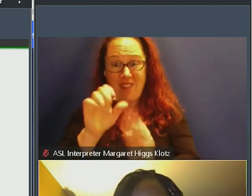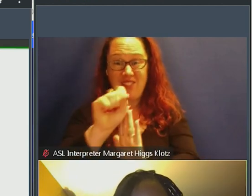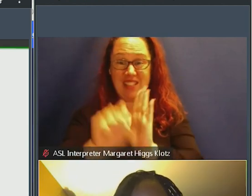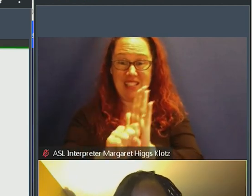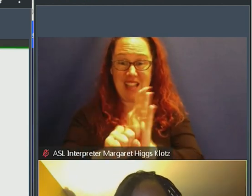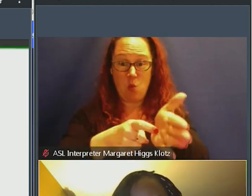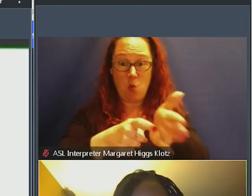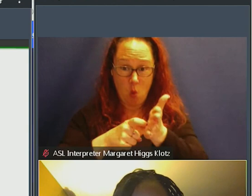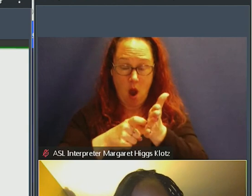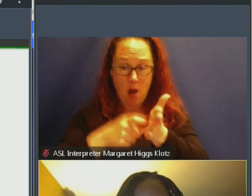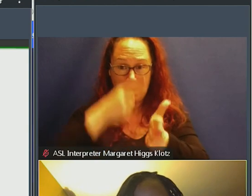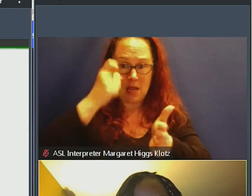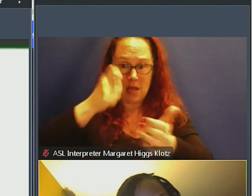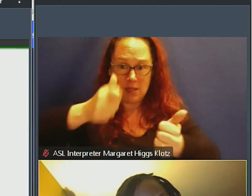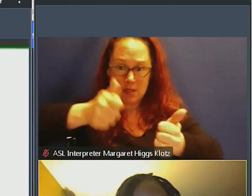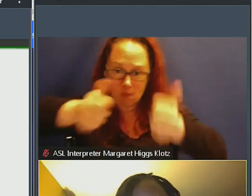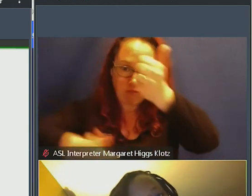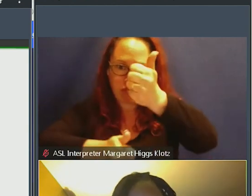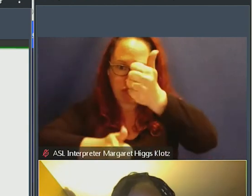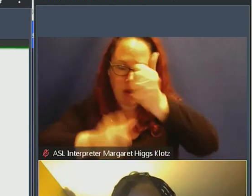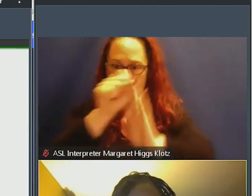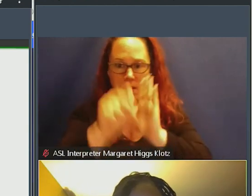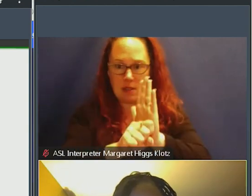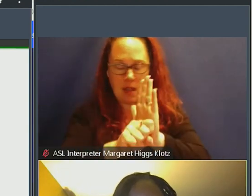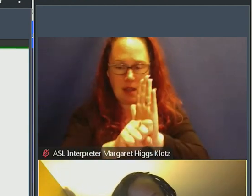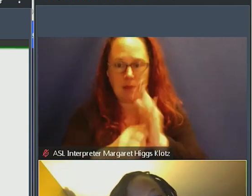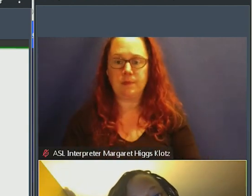the state and extension or instrumentality of the state.